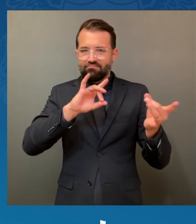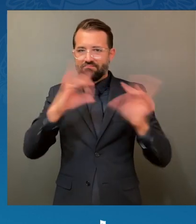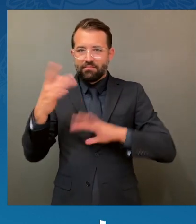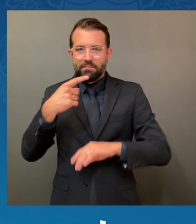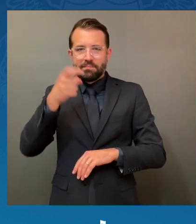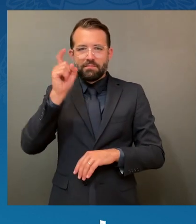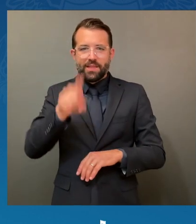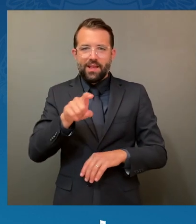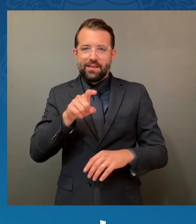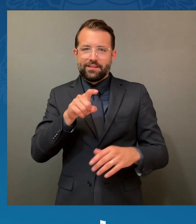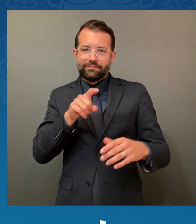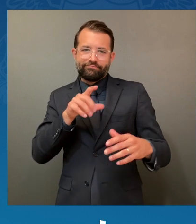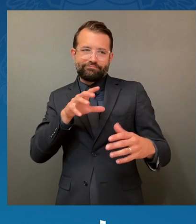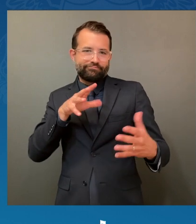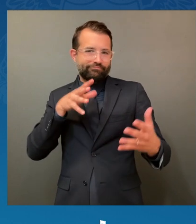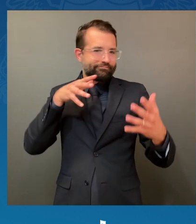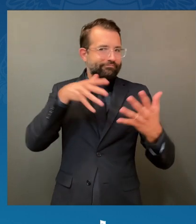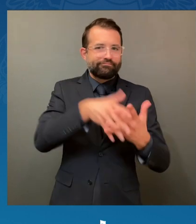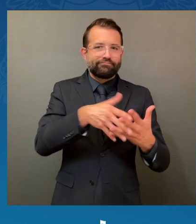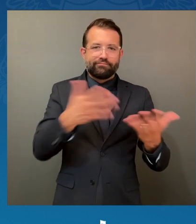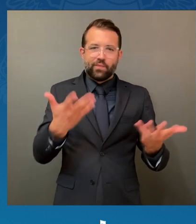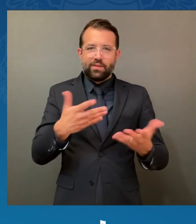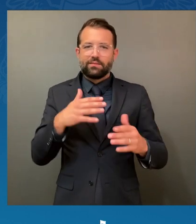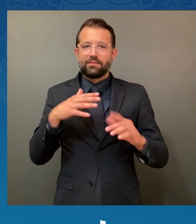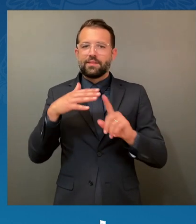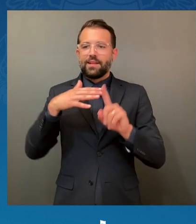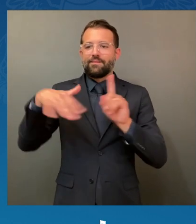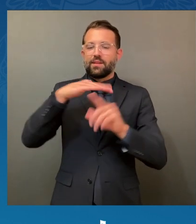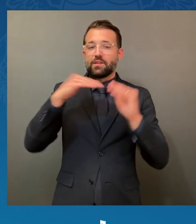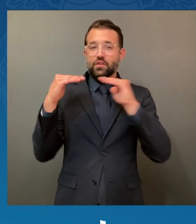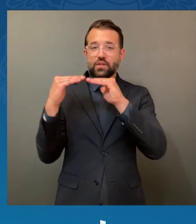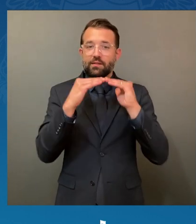And that means funding community-led projects